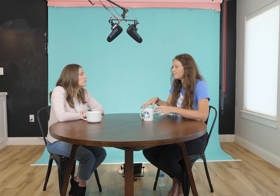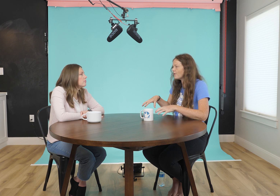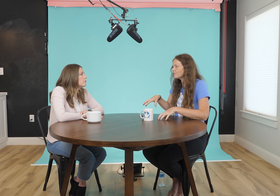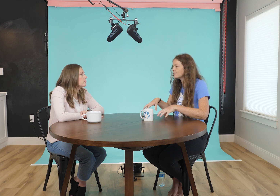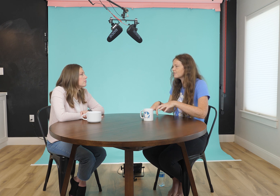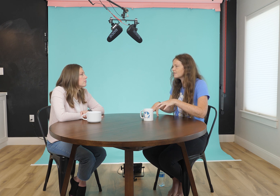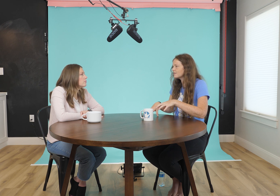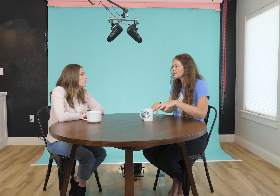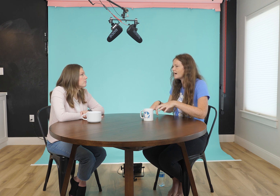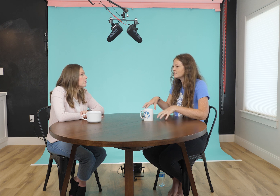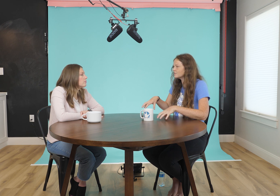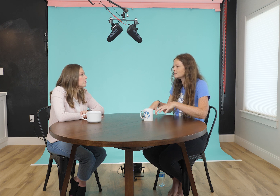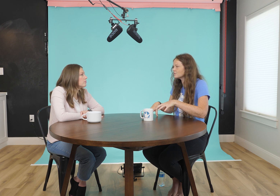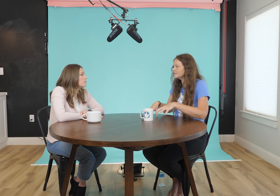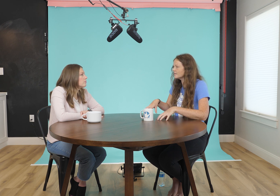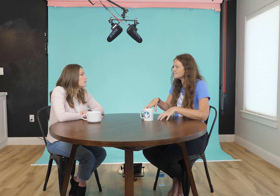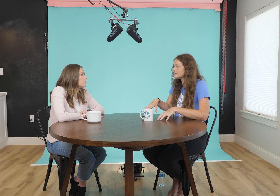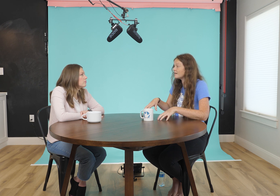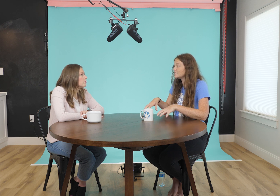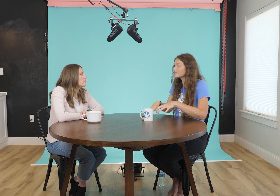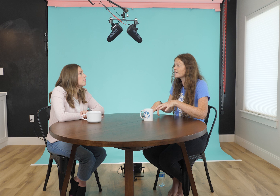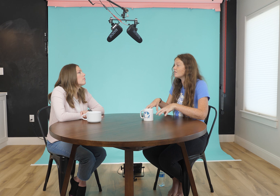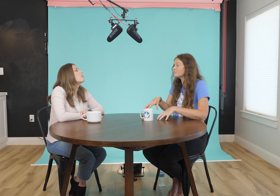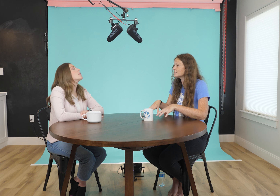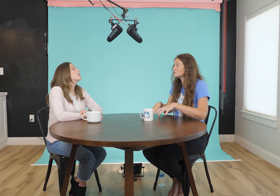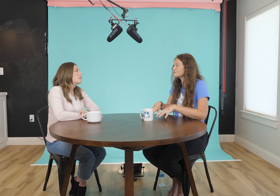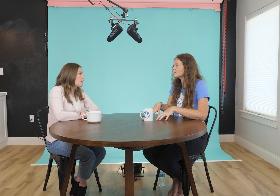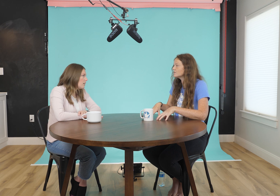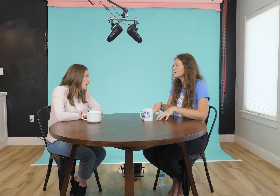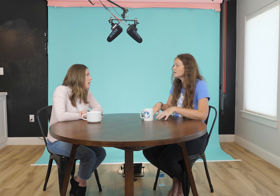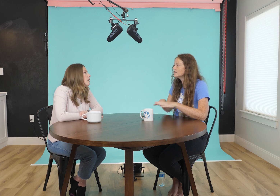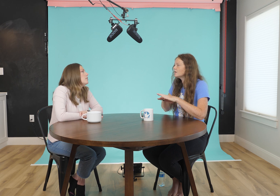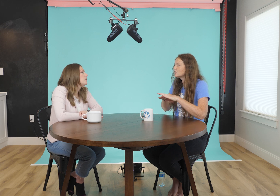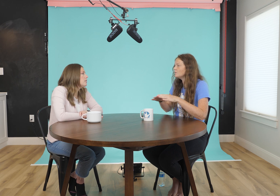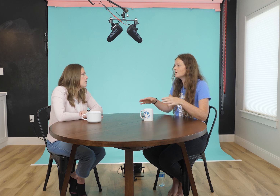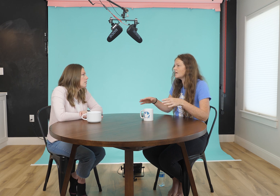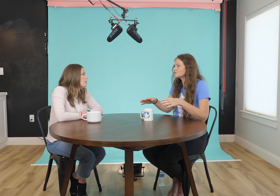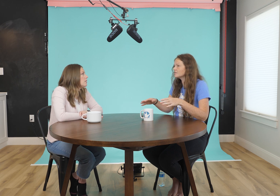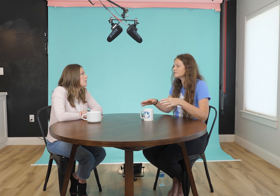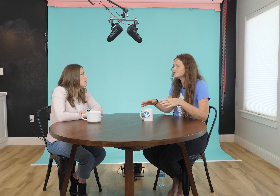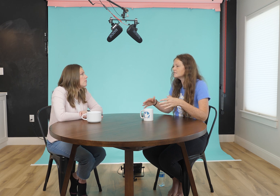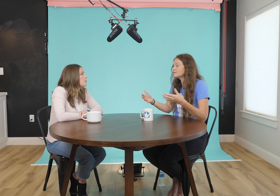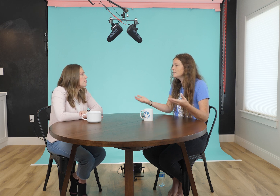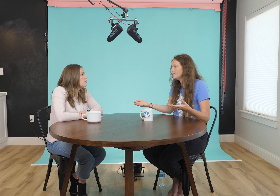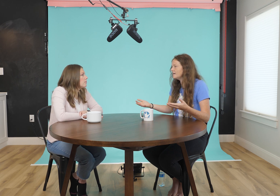both kind of learn to read lips and because the alphabet so similar, huh? Communication to me